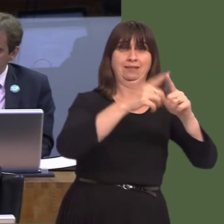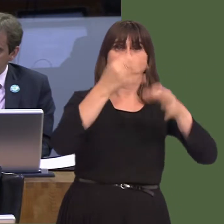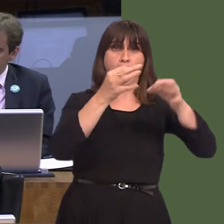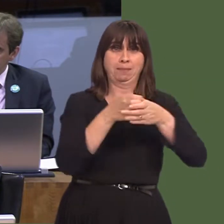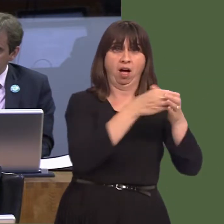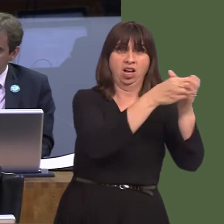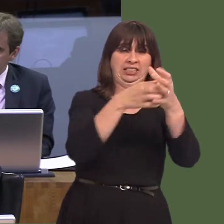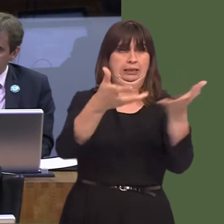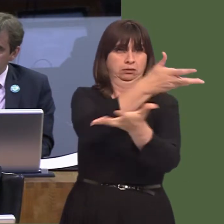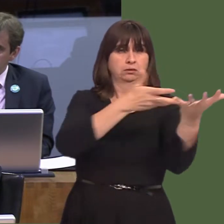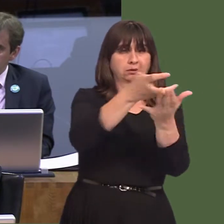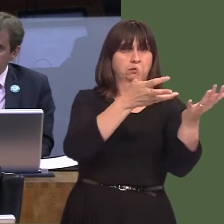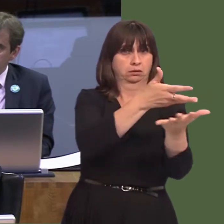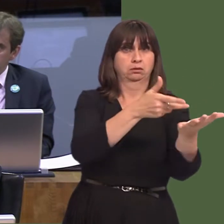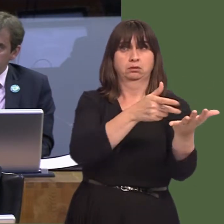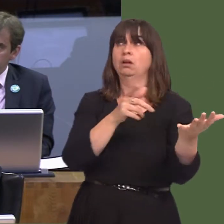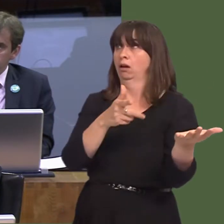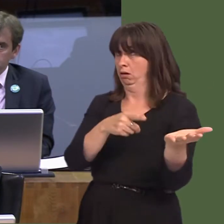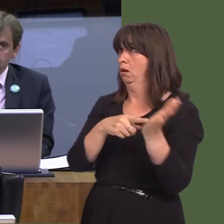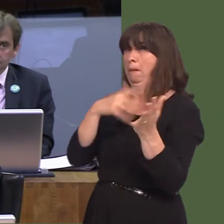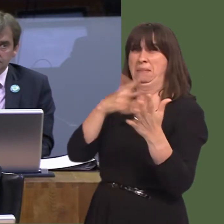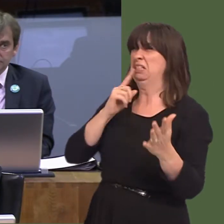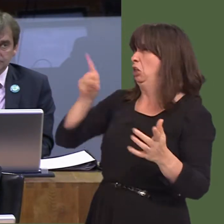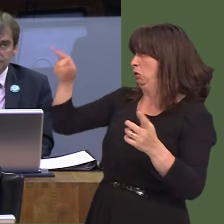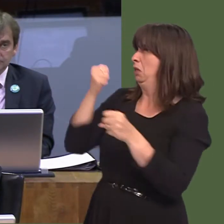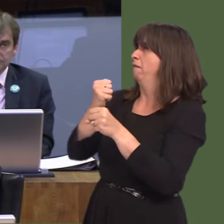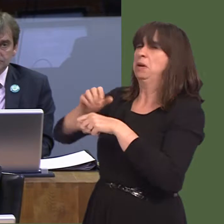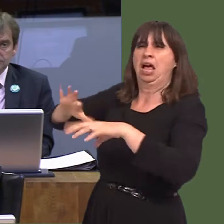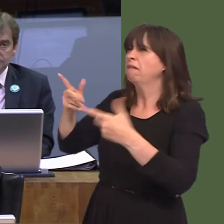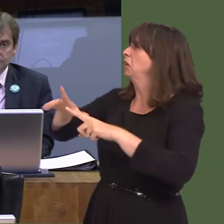To date, no-one has, from what I can understand, been disciplined or been sanctioned because